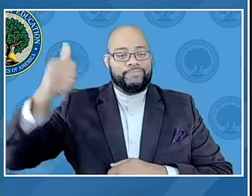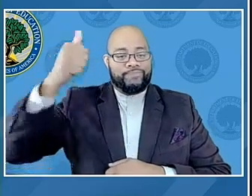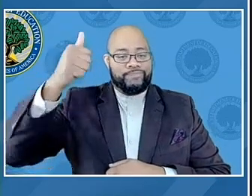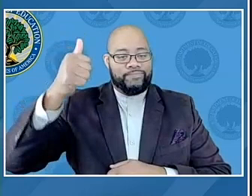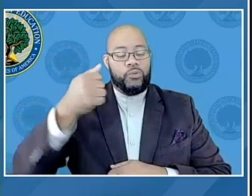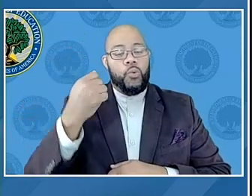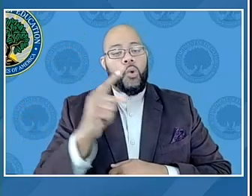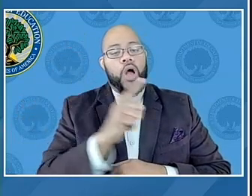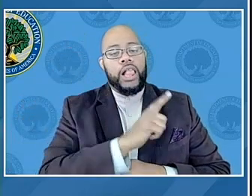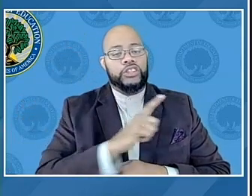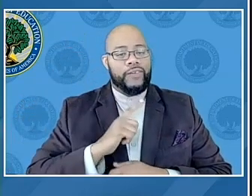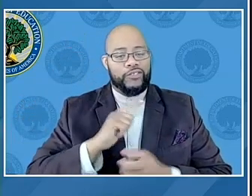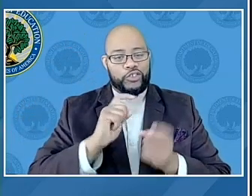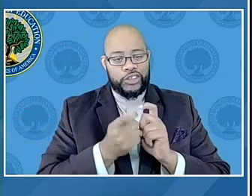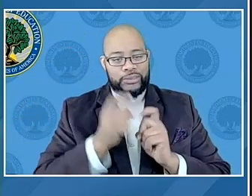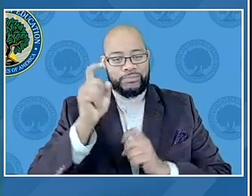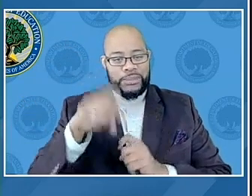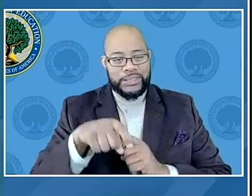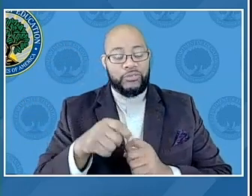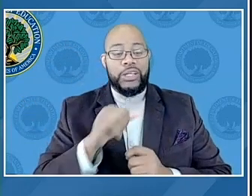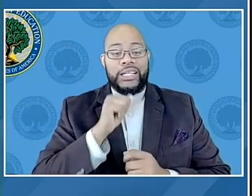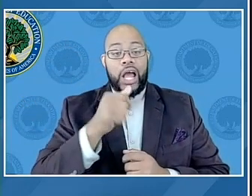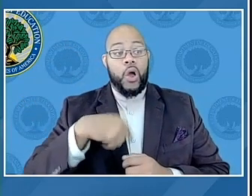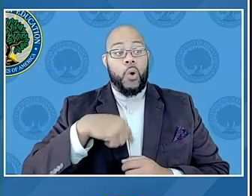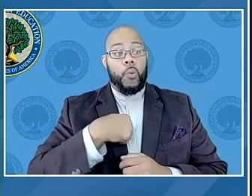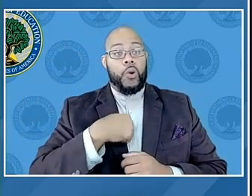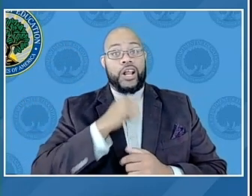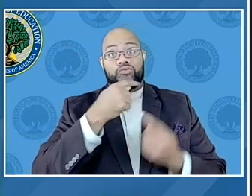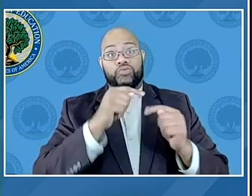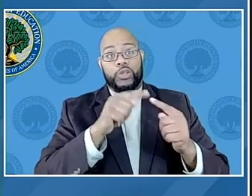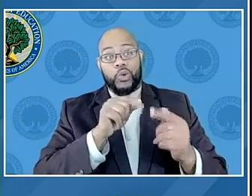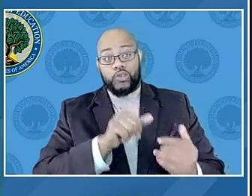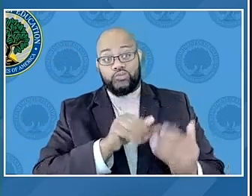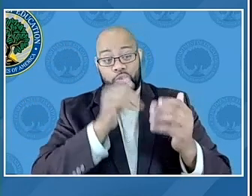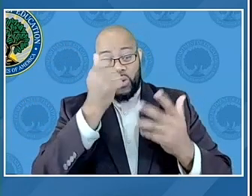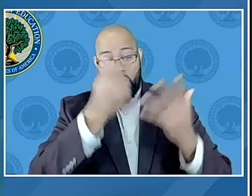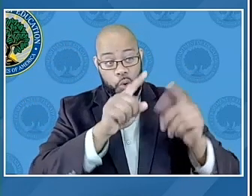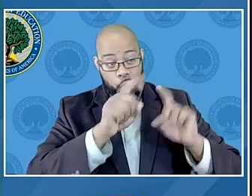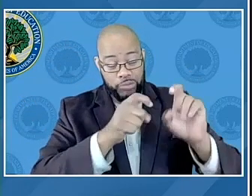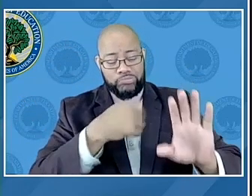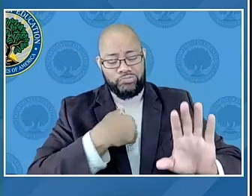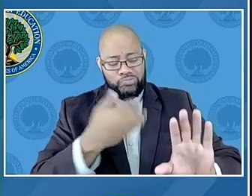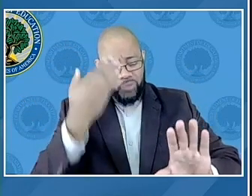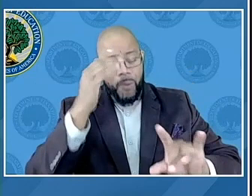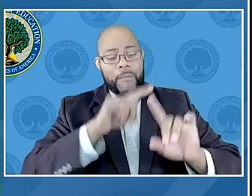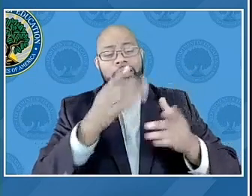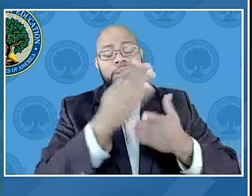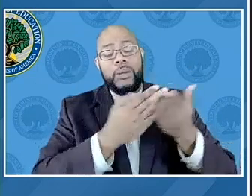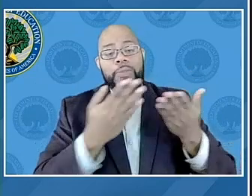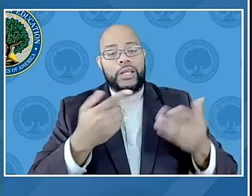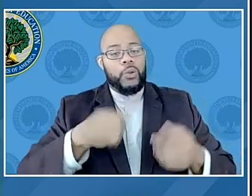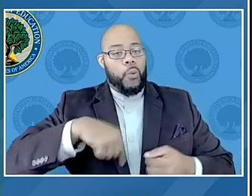So it's not that we're not trying to address all of your questions, but some things were just simply not able to do